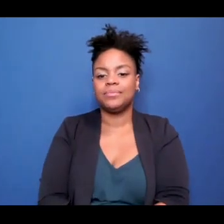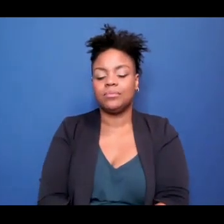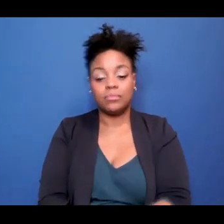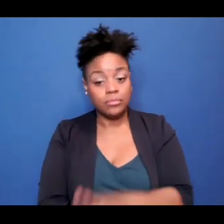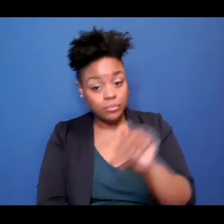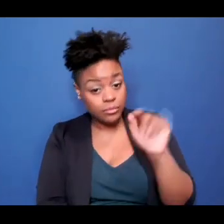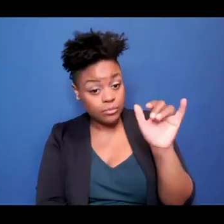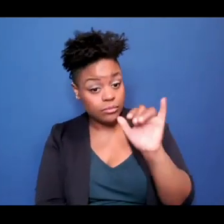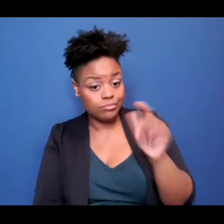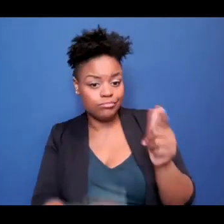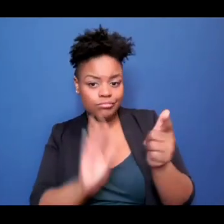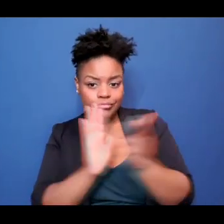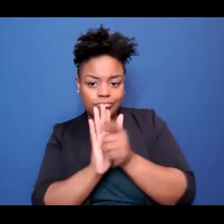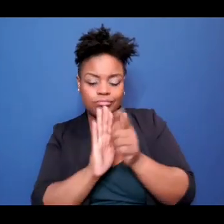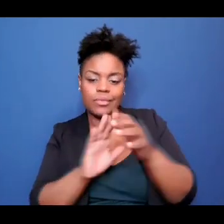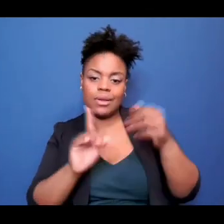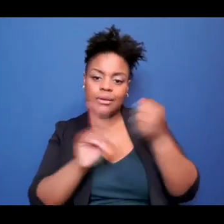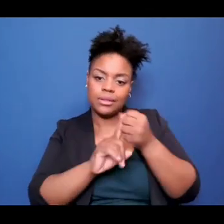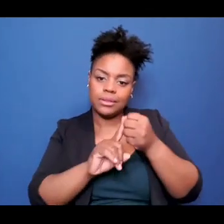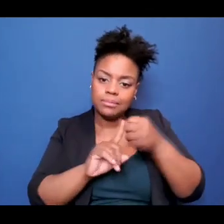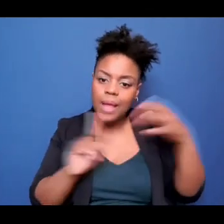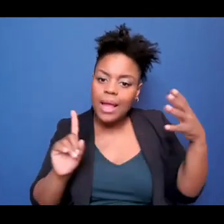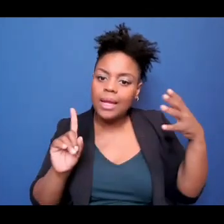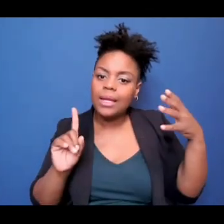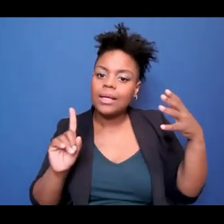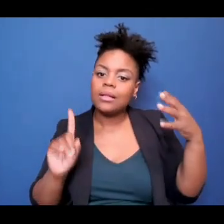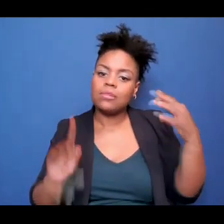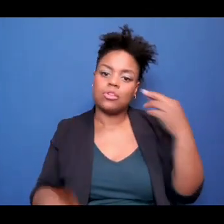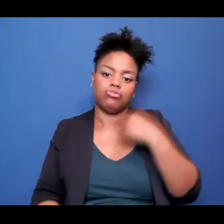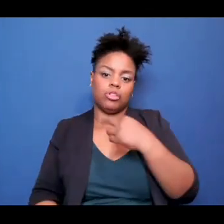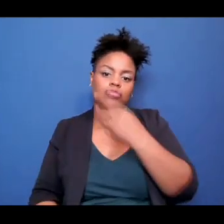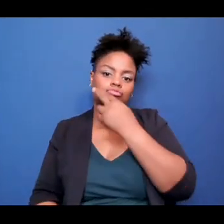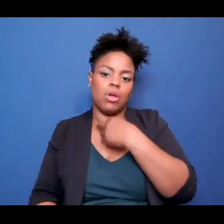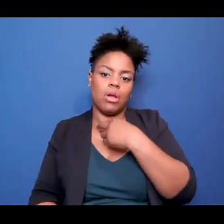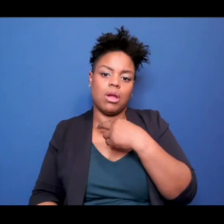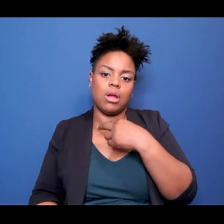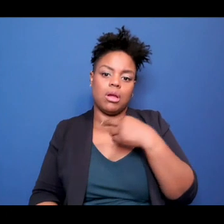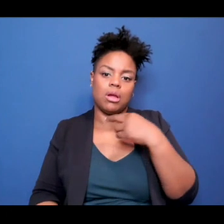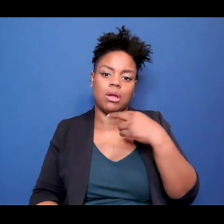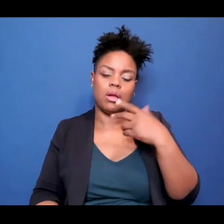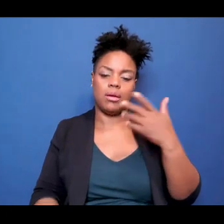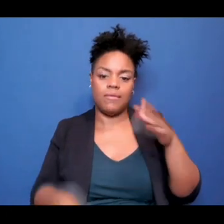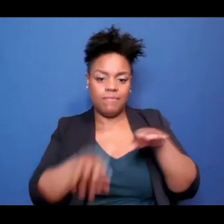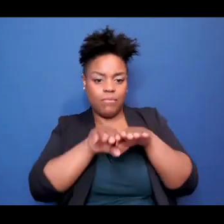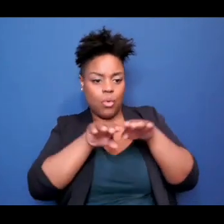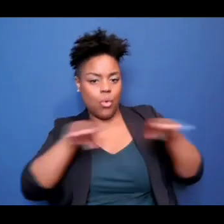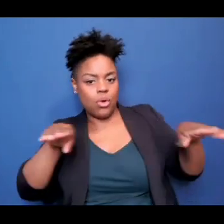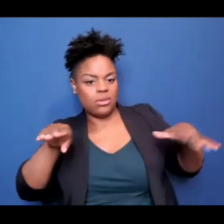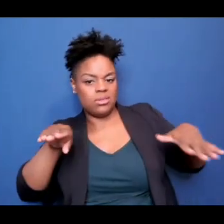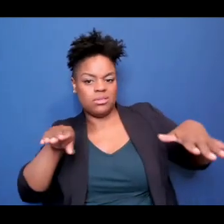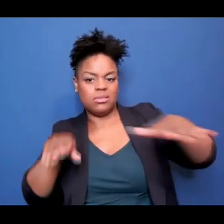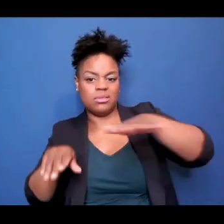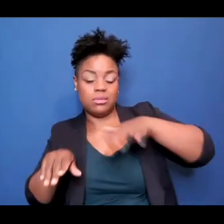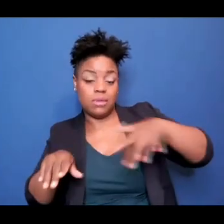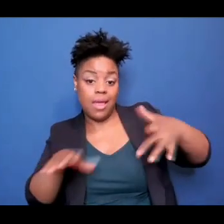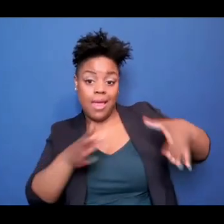AND IT ALSO OBVIOUSLY DIDN'T -- AND IT ALSO IBILITYD PR, THOUGH, EXPANSIONS OF FLOOR SPACE AND IT ALSO PROHIBITED ADDING A NEW